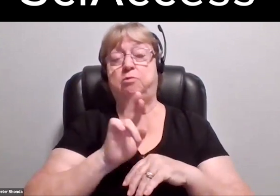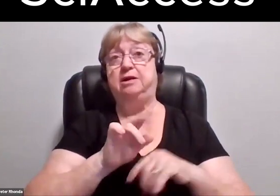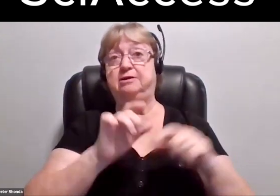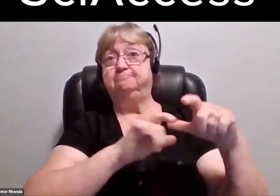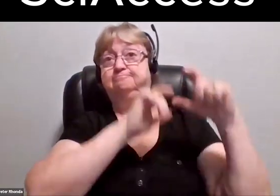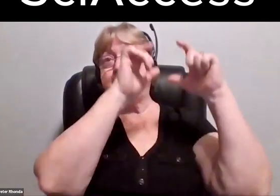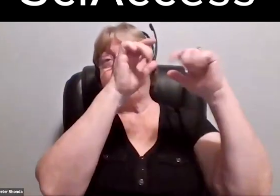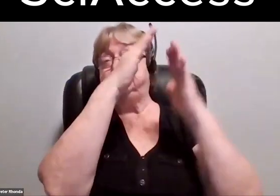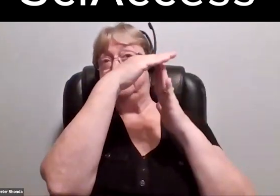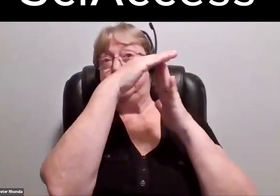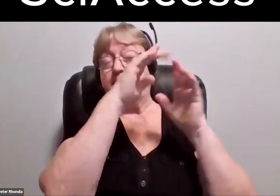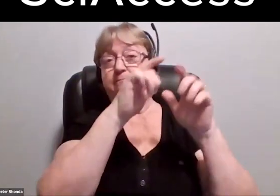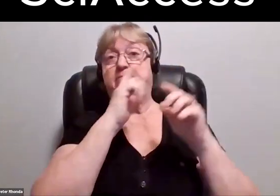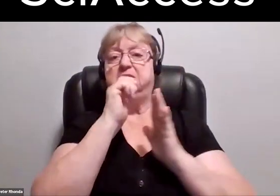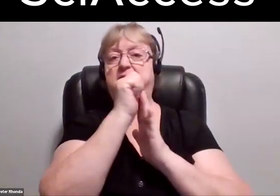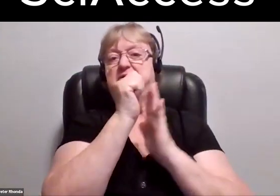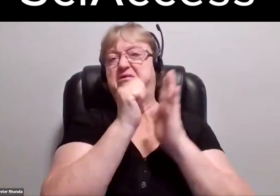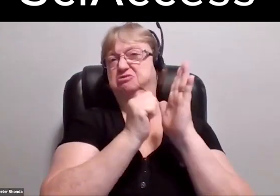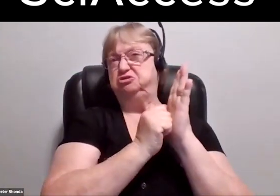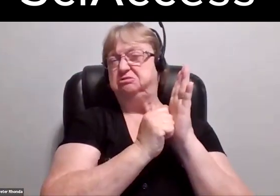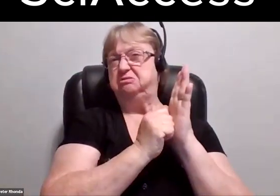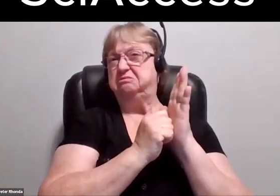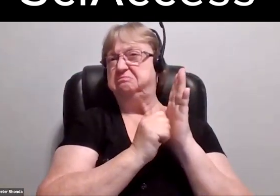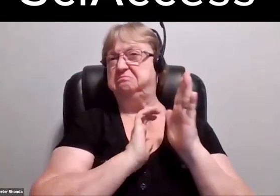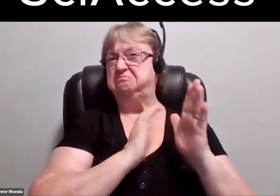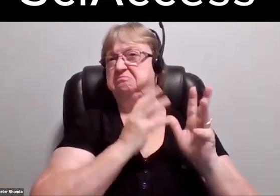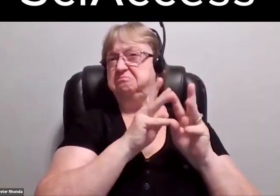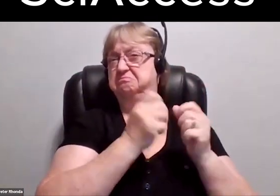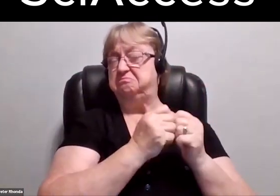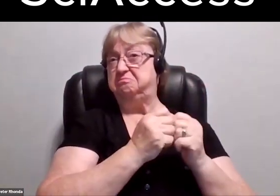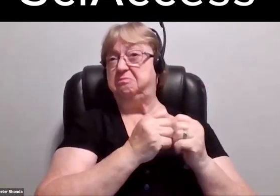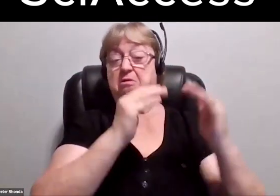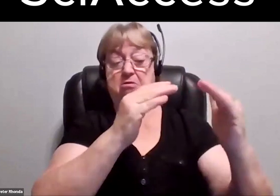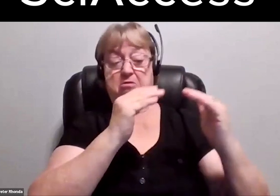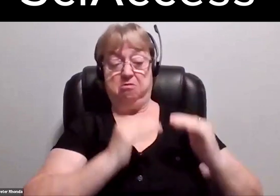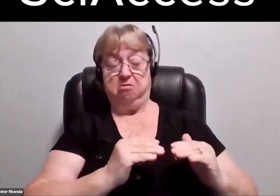for one of our workshops. Then on the bottom, I'll talk about this more in a second,